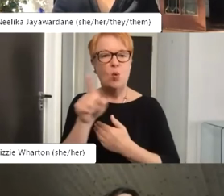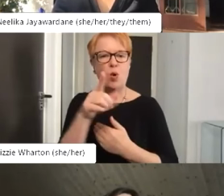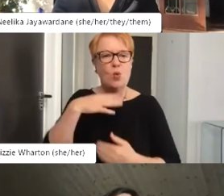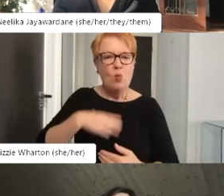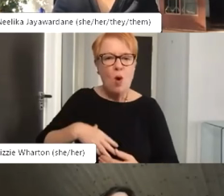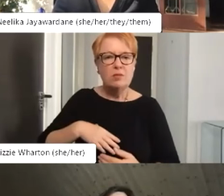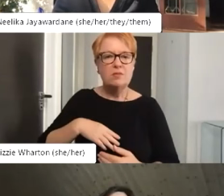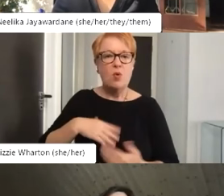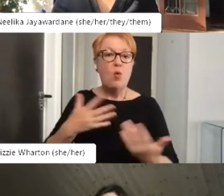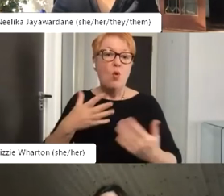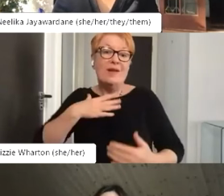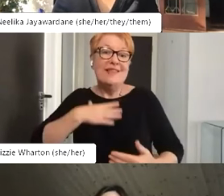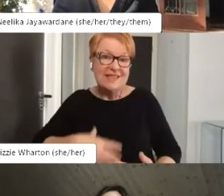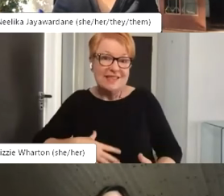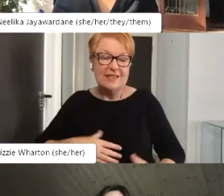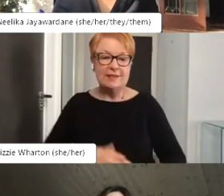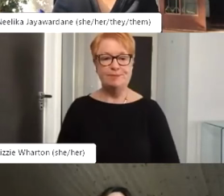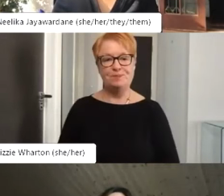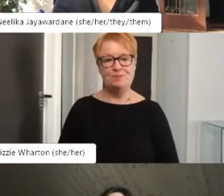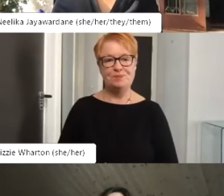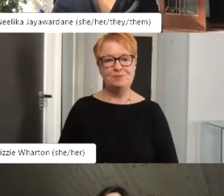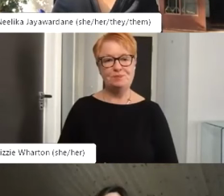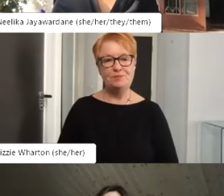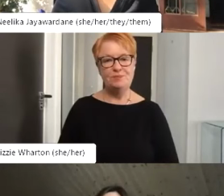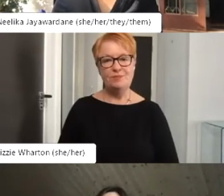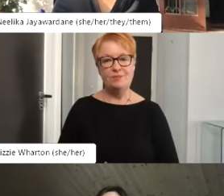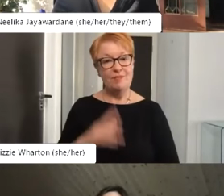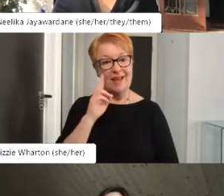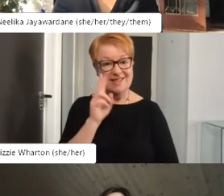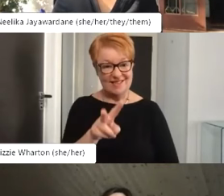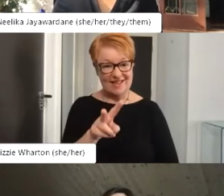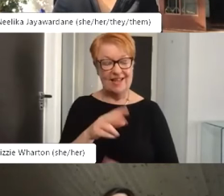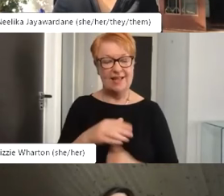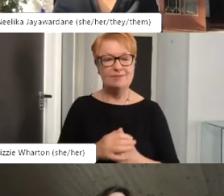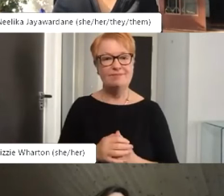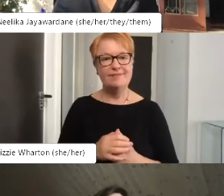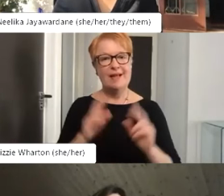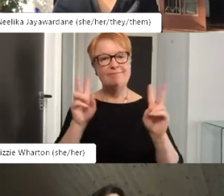And, I mean, you can see in the aesthetics, there's a play here with self-care and so on.